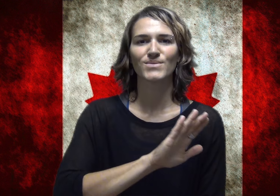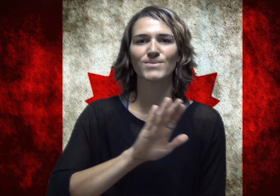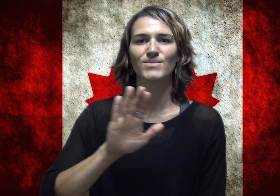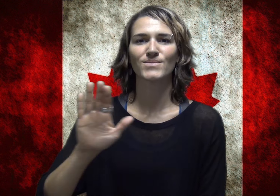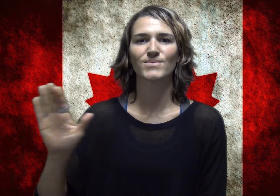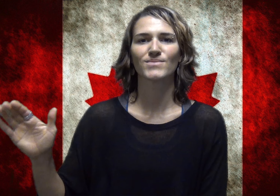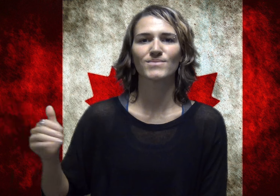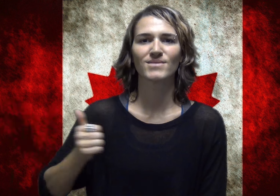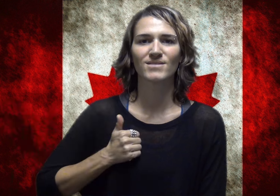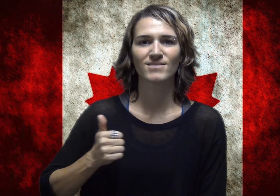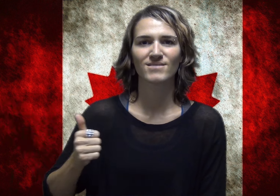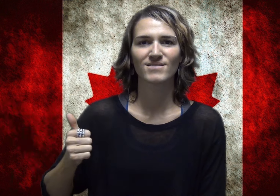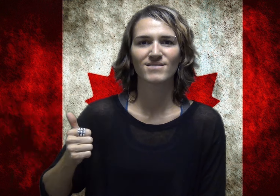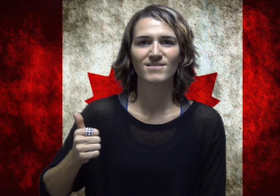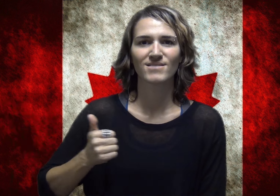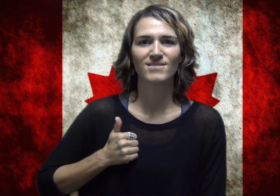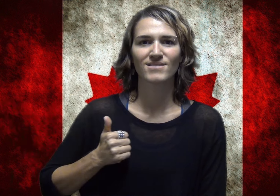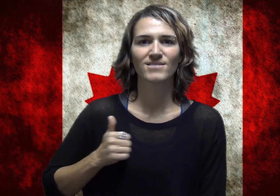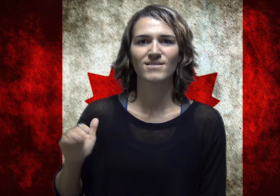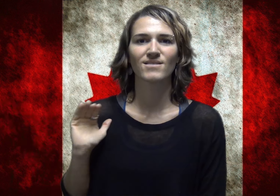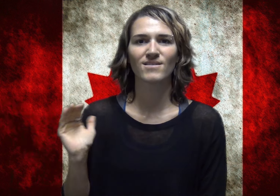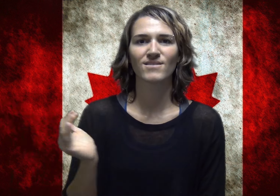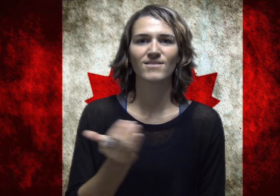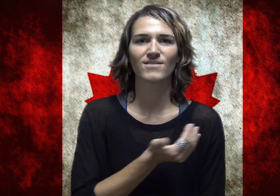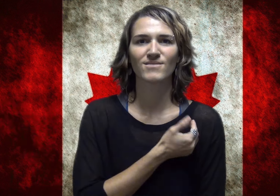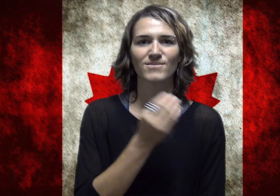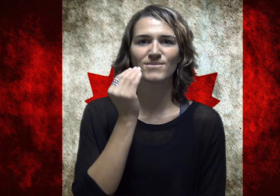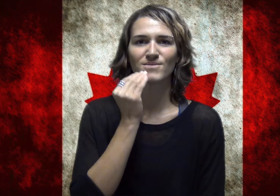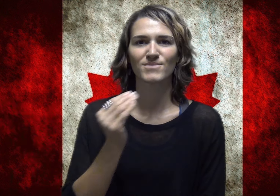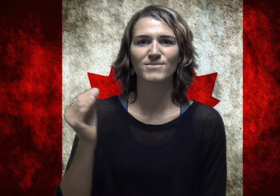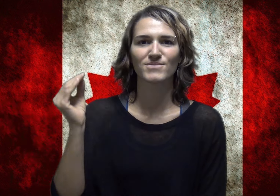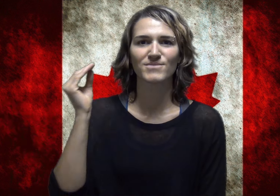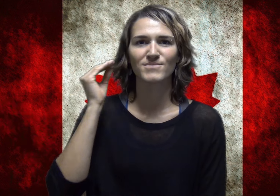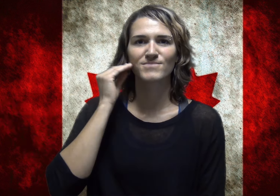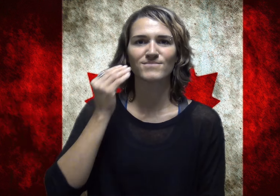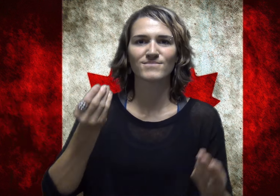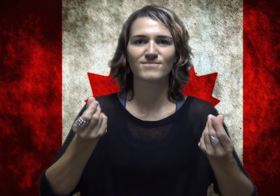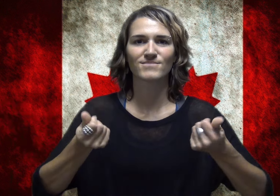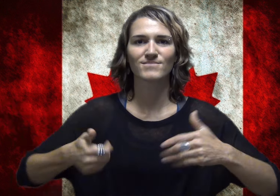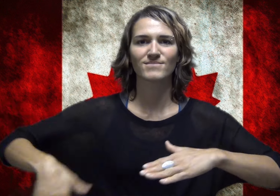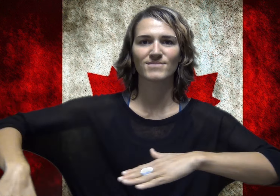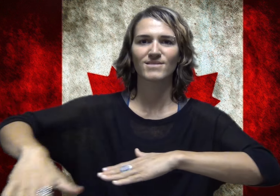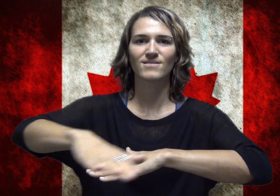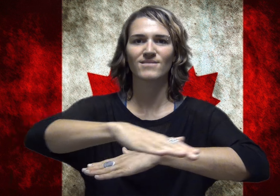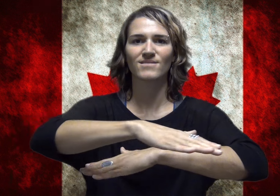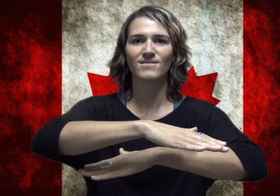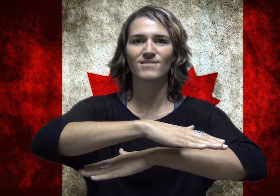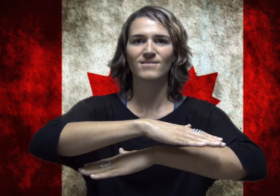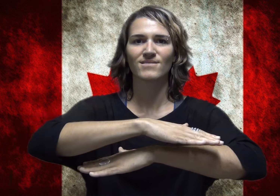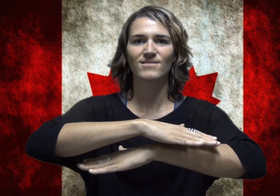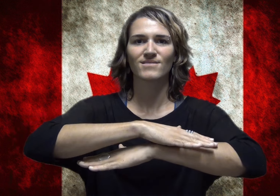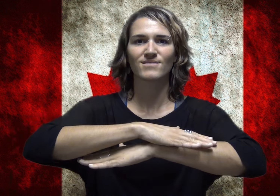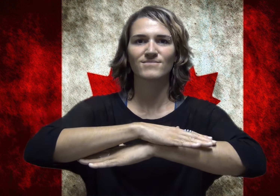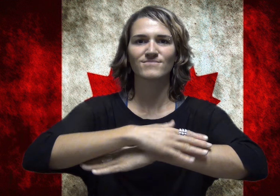O Canada! Our home and native land!